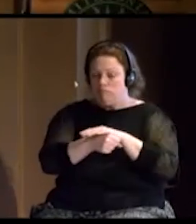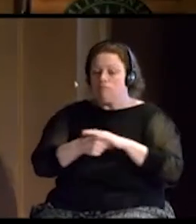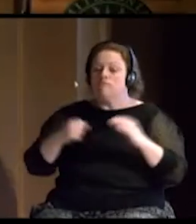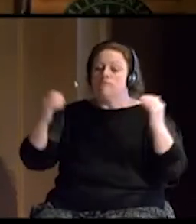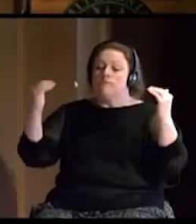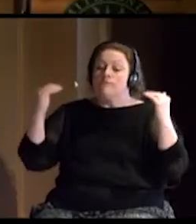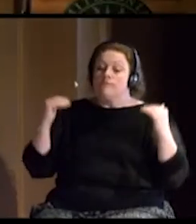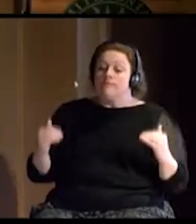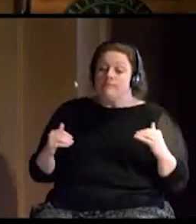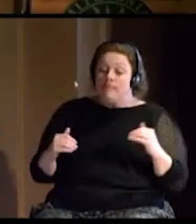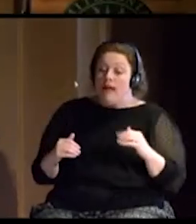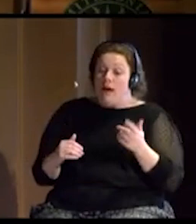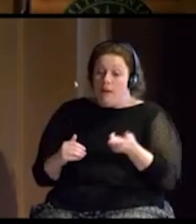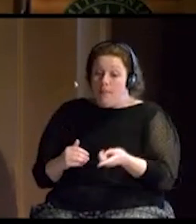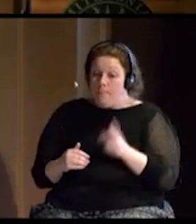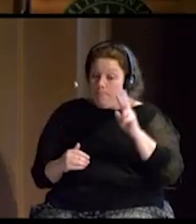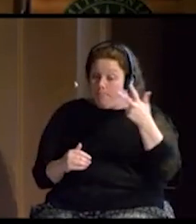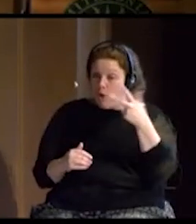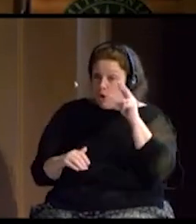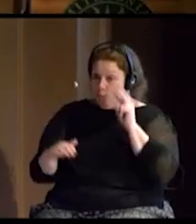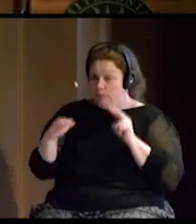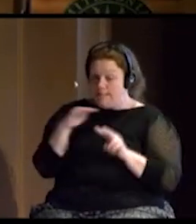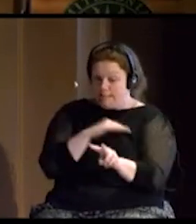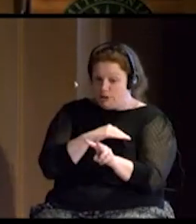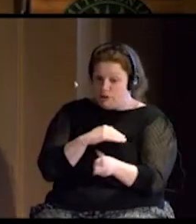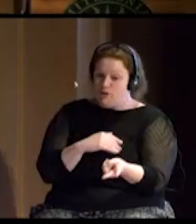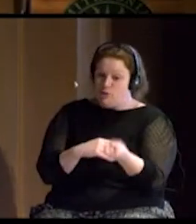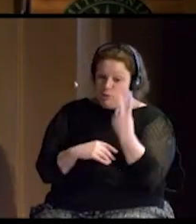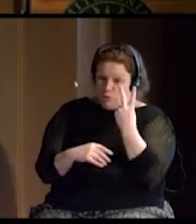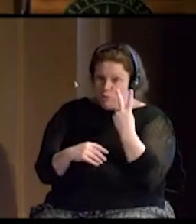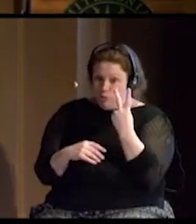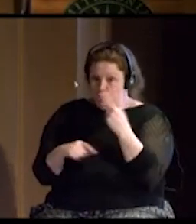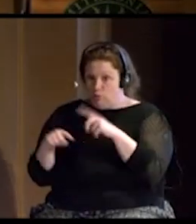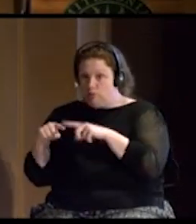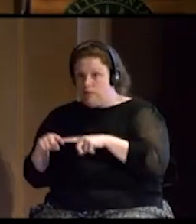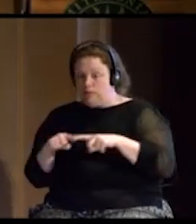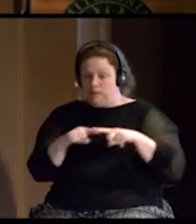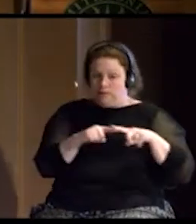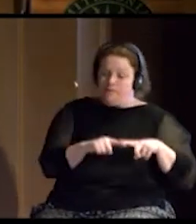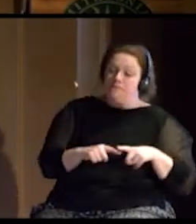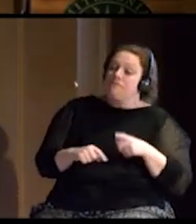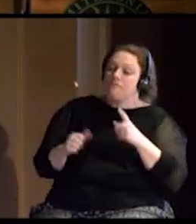Now, this third prediction hinges on two premises. First, we will expect that bottom lineages